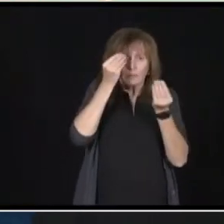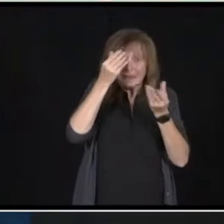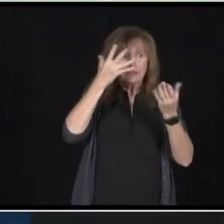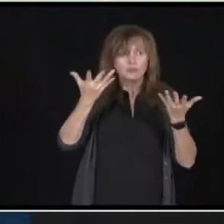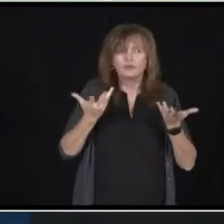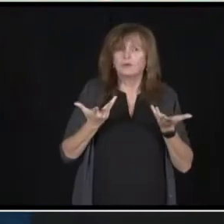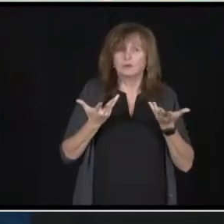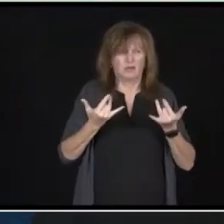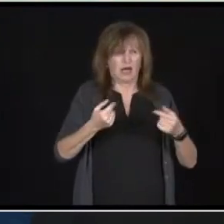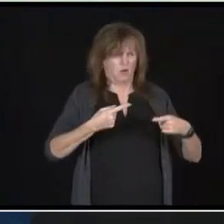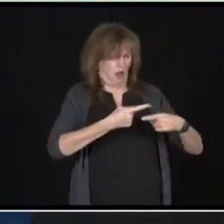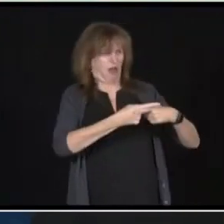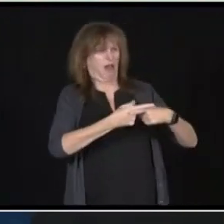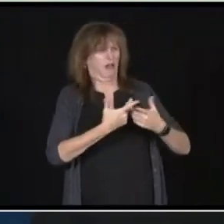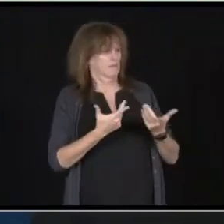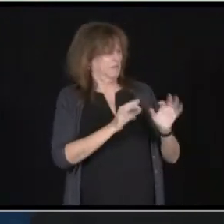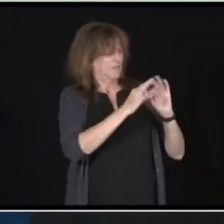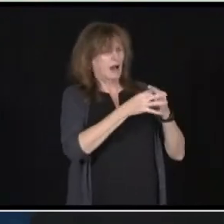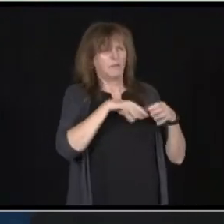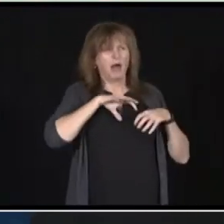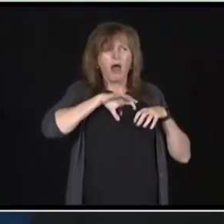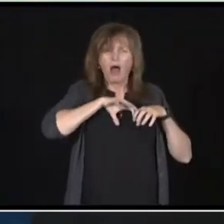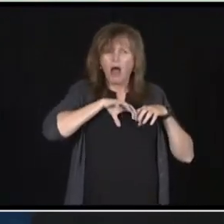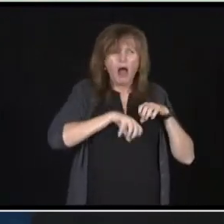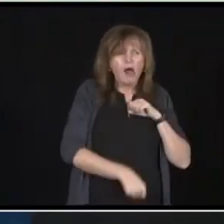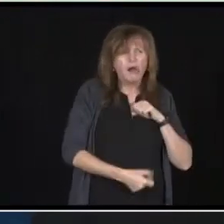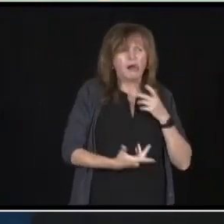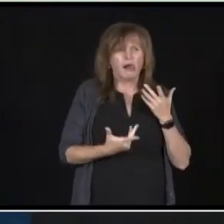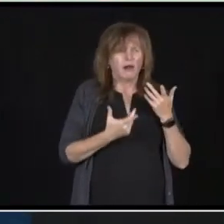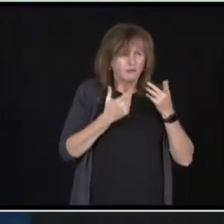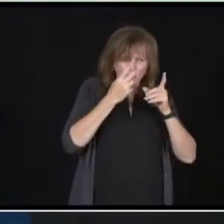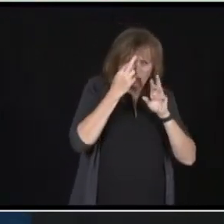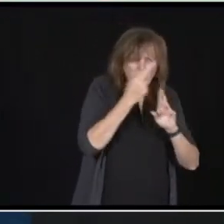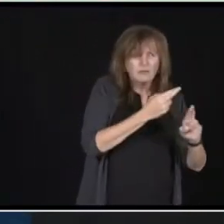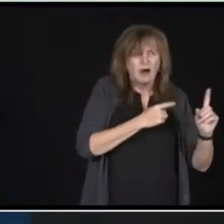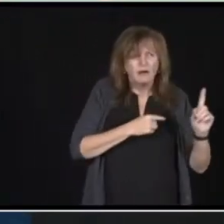officials in situations like this to convey one clear uniform message to grieving family members